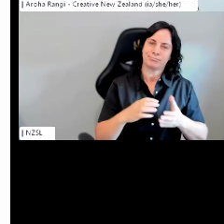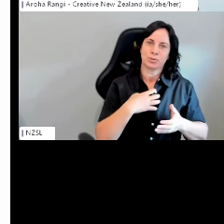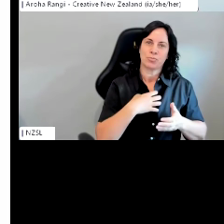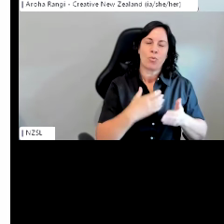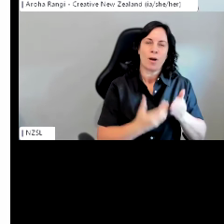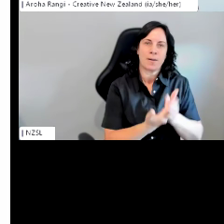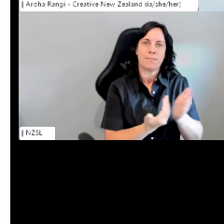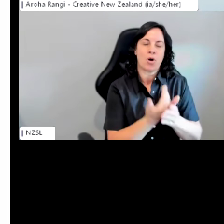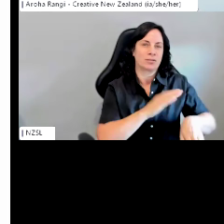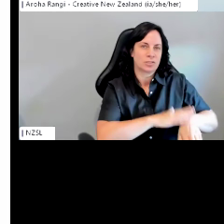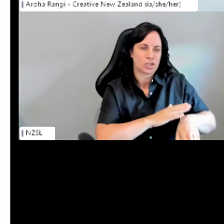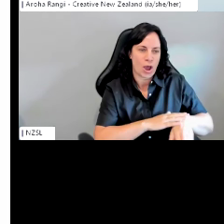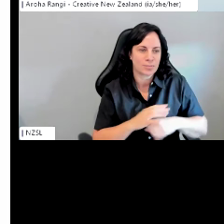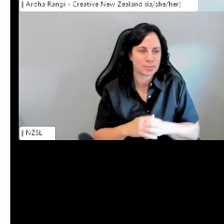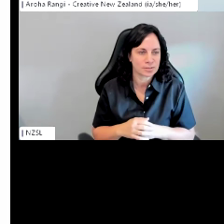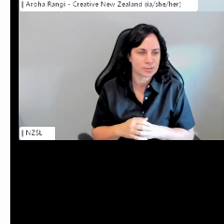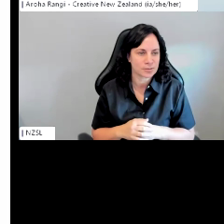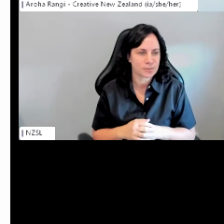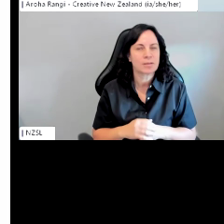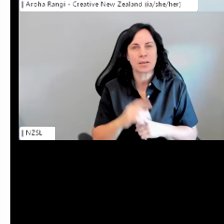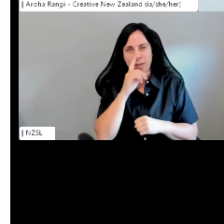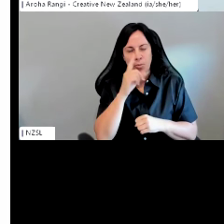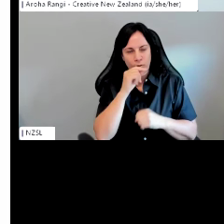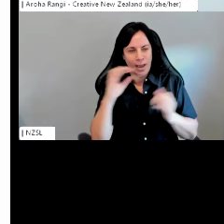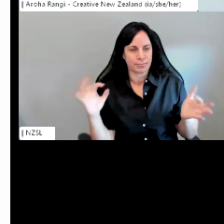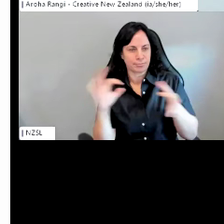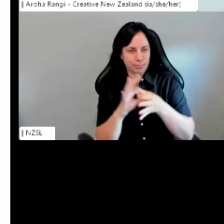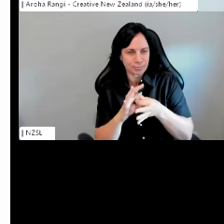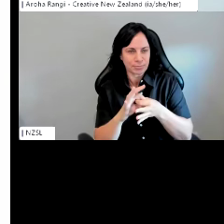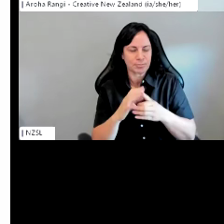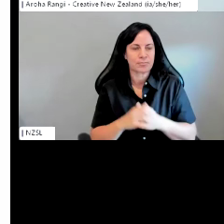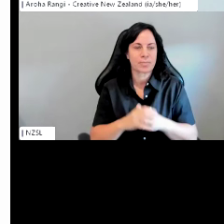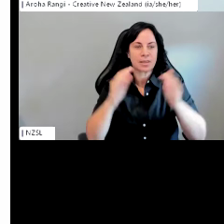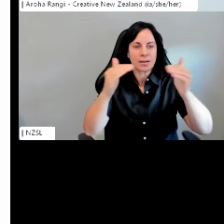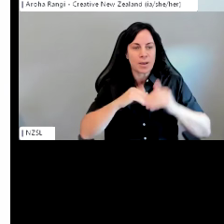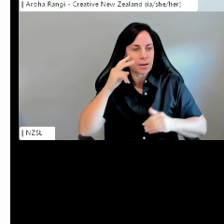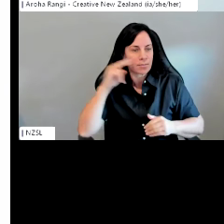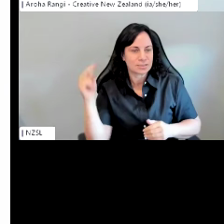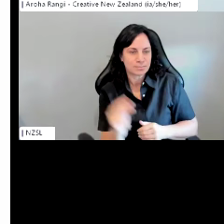and if you can um connect with that, then they're yours. Release a time poor. They're just stressed